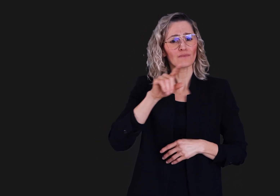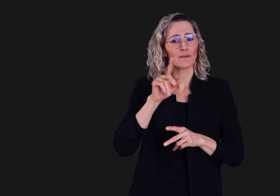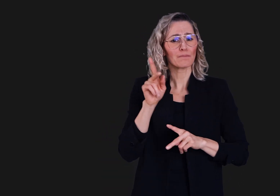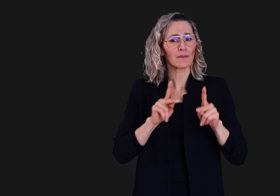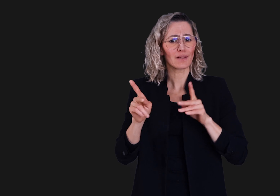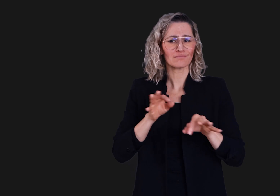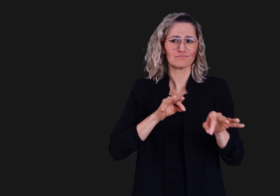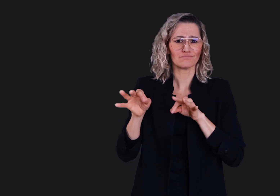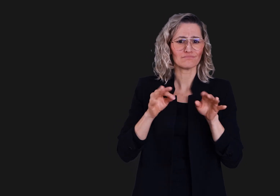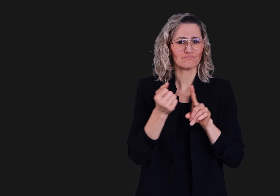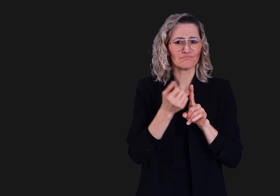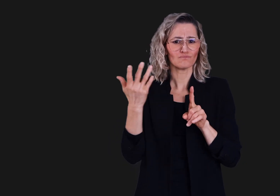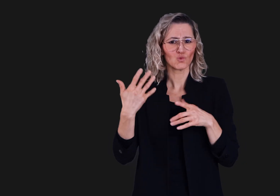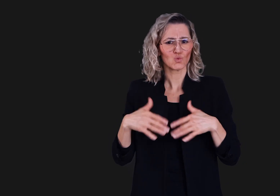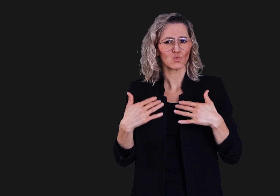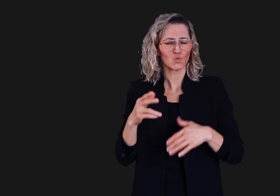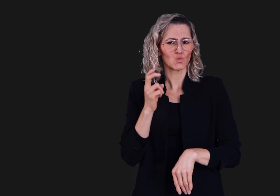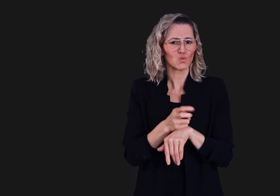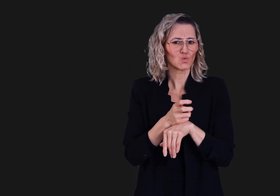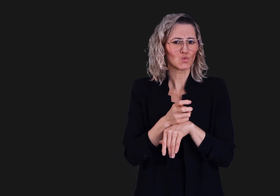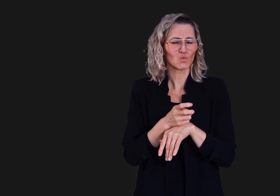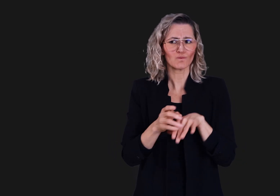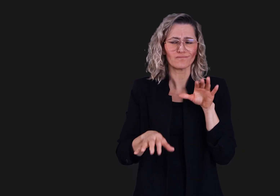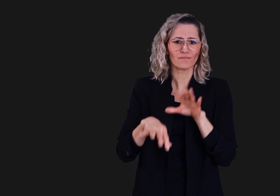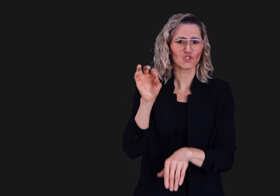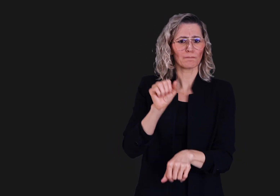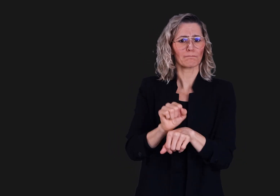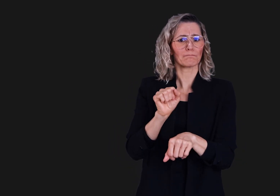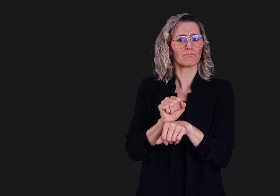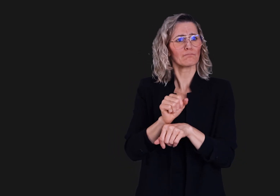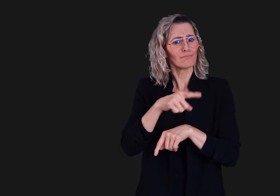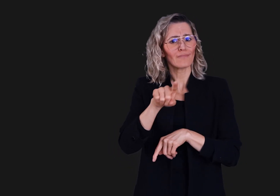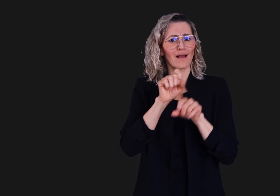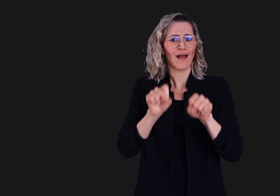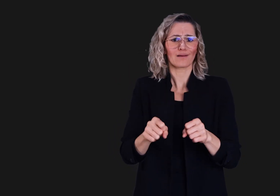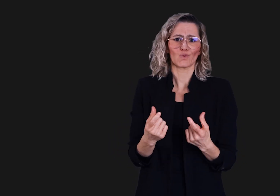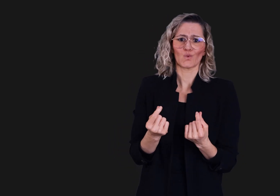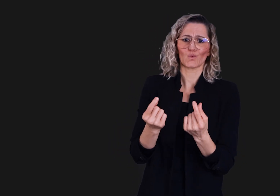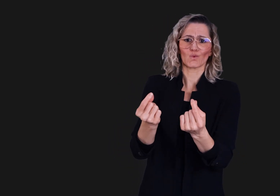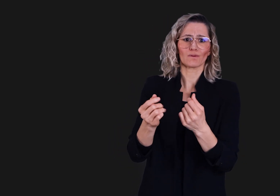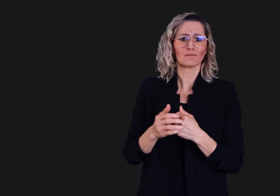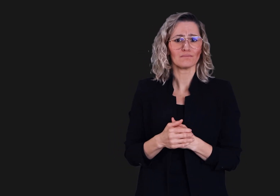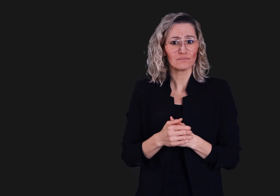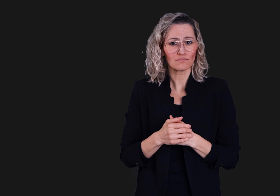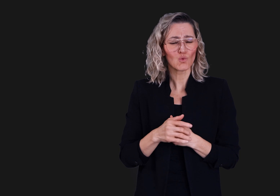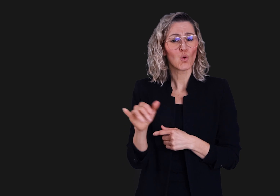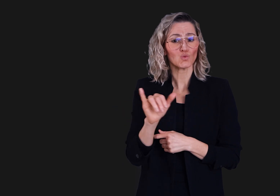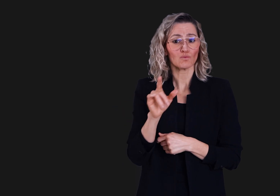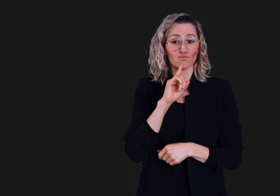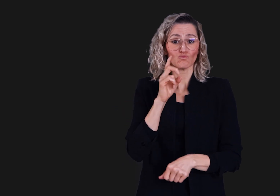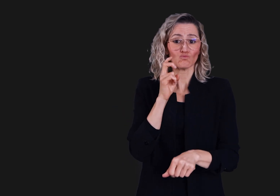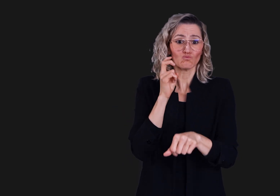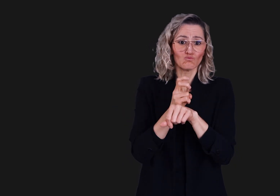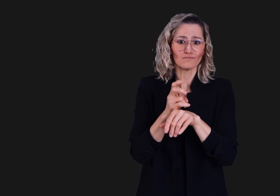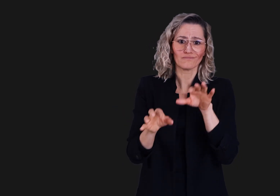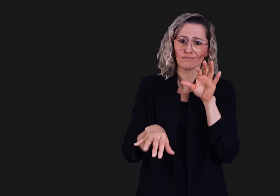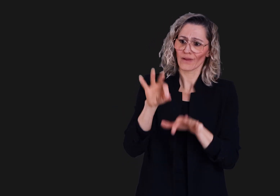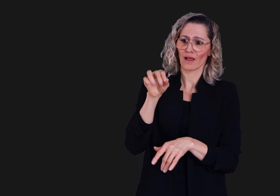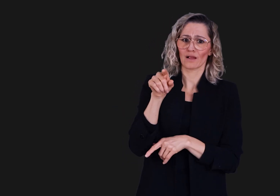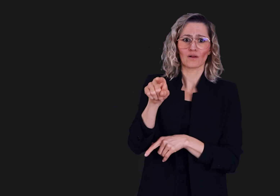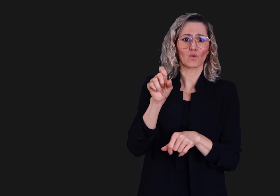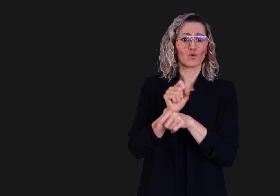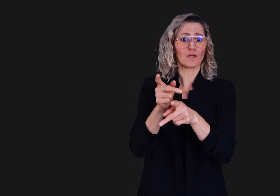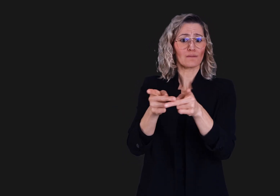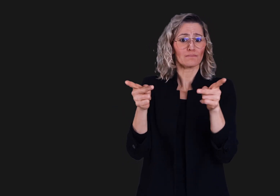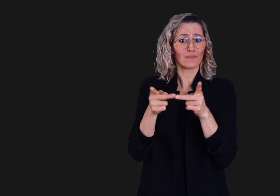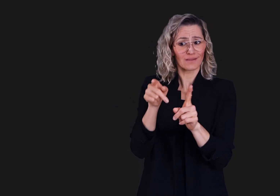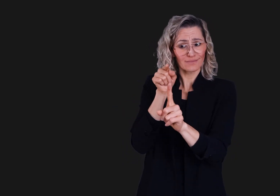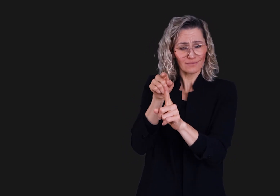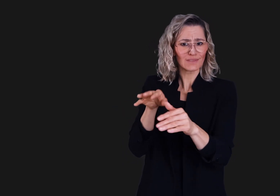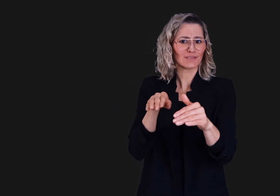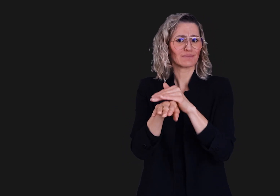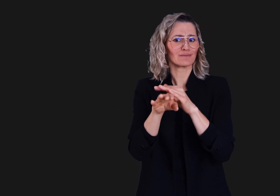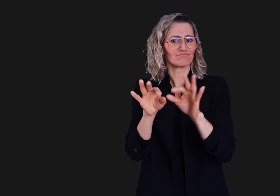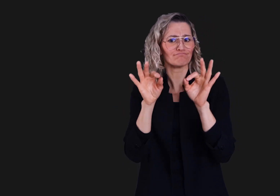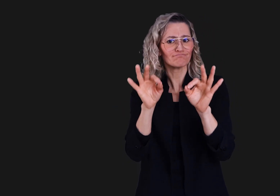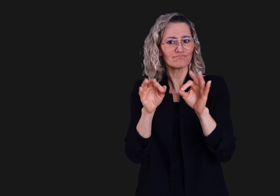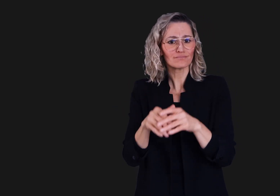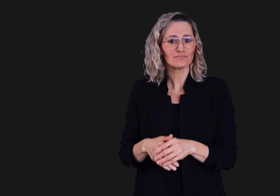People described how hard it is to find work they can do. It is also hard to find workplaces that are accessible.